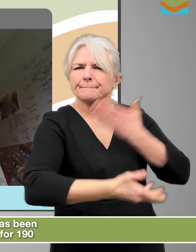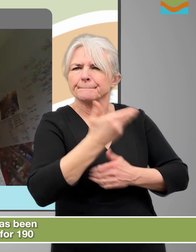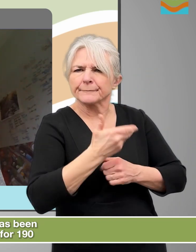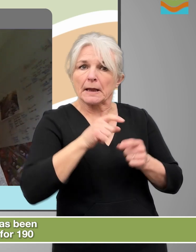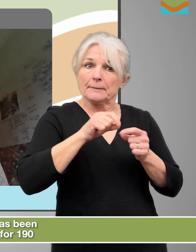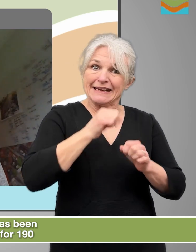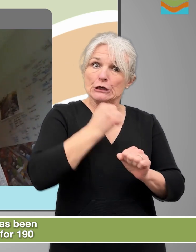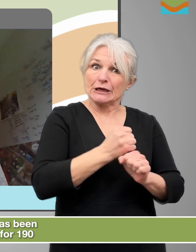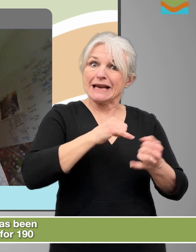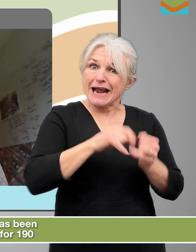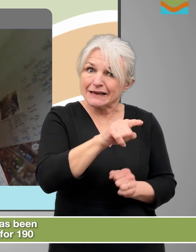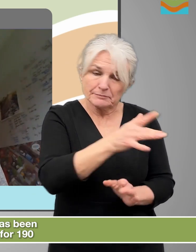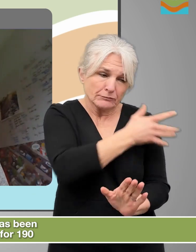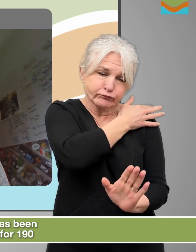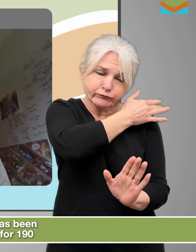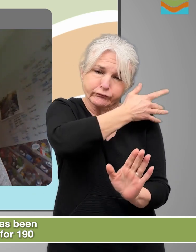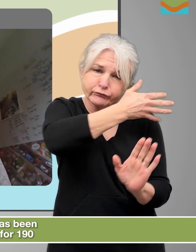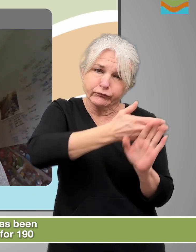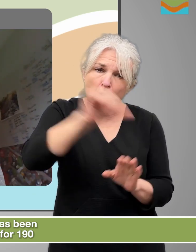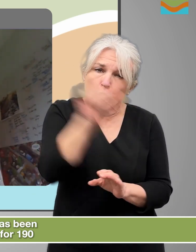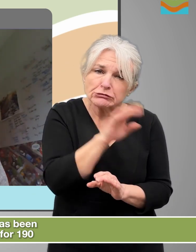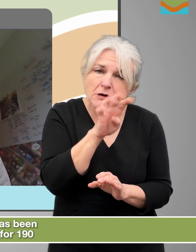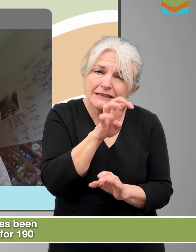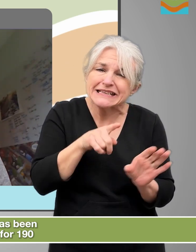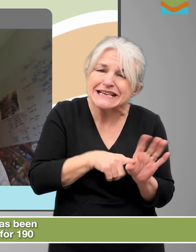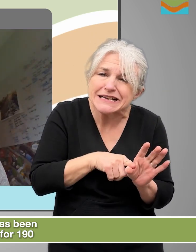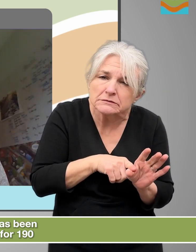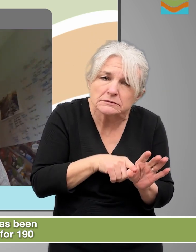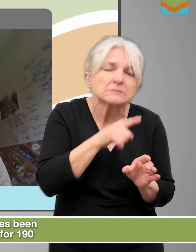the British Geological Survey has been mapping the UK underground for 190